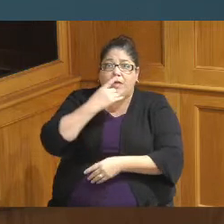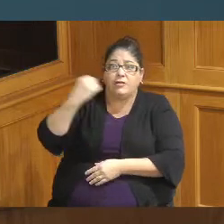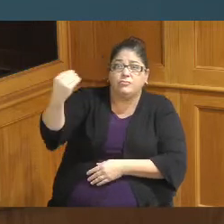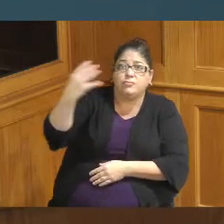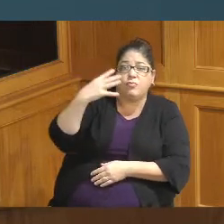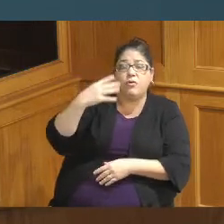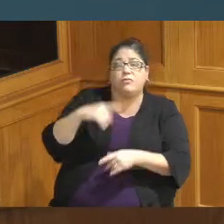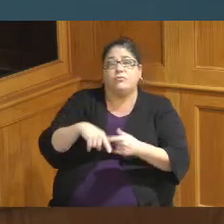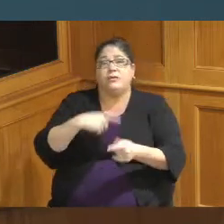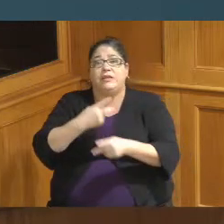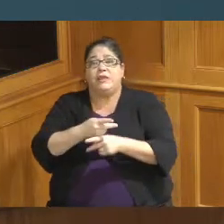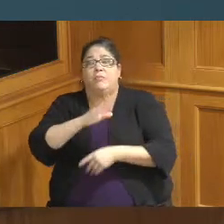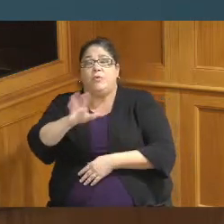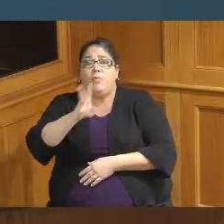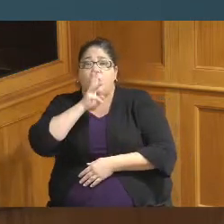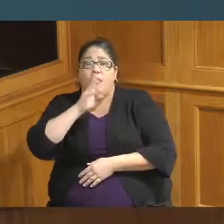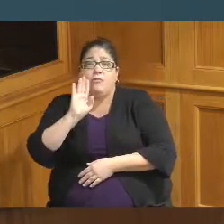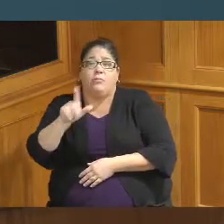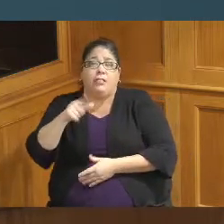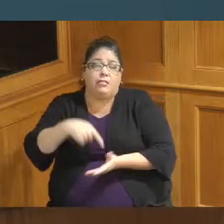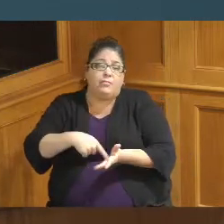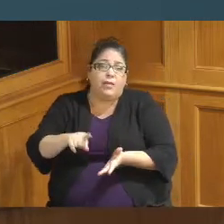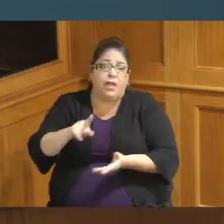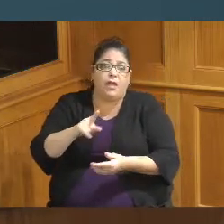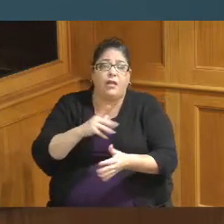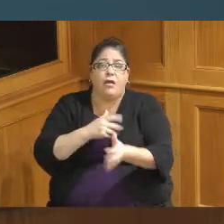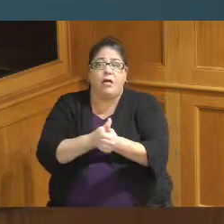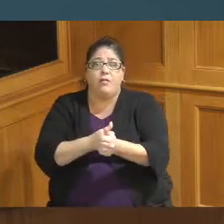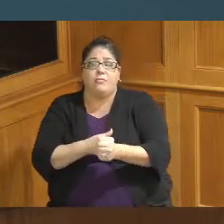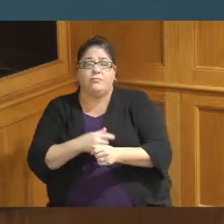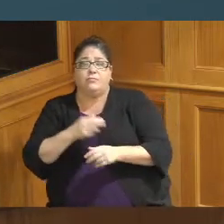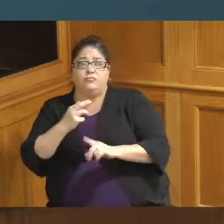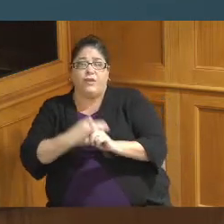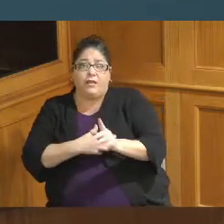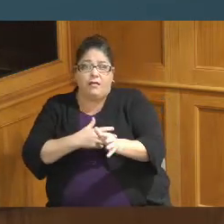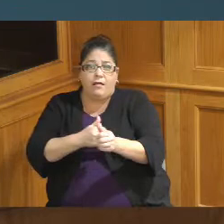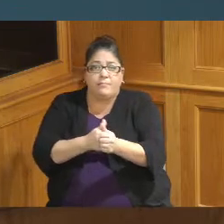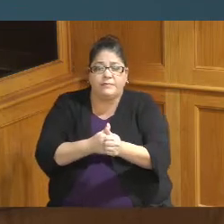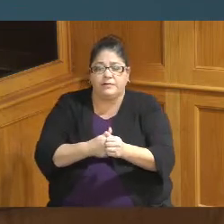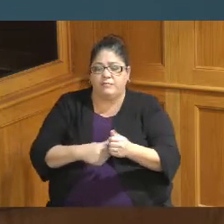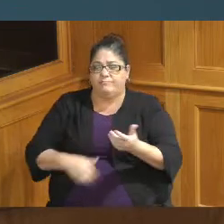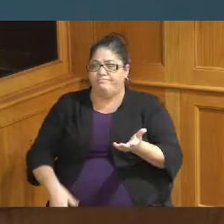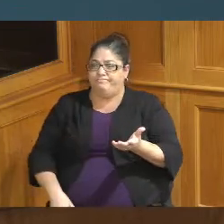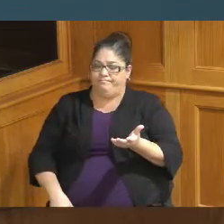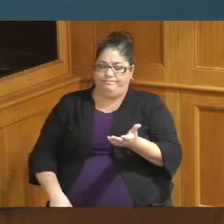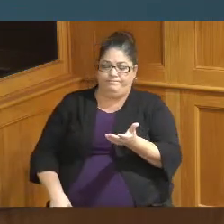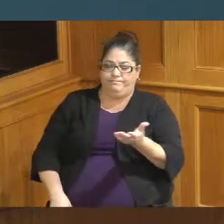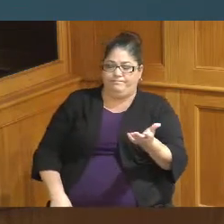water bill paid keep your keep your rent paid I don't know if I think if I would have got the